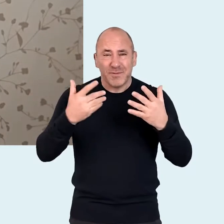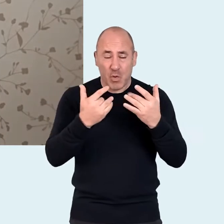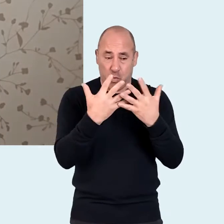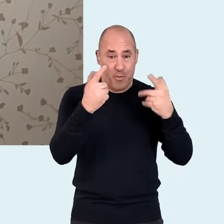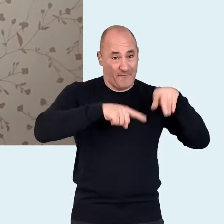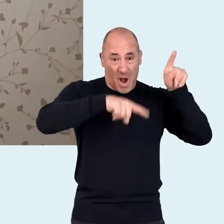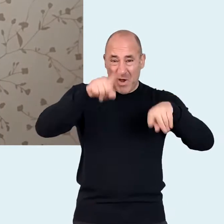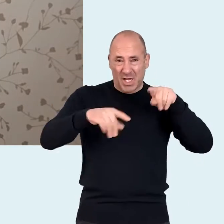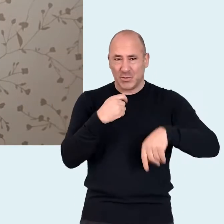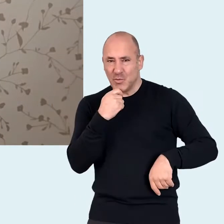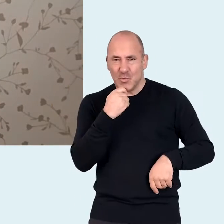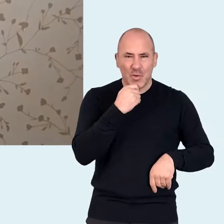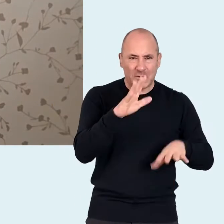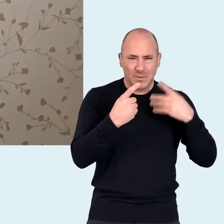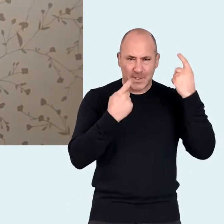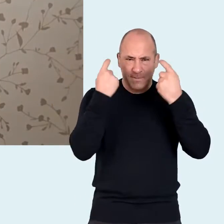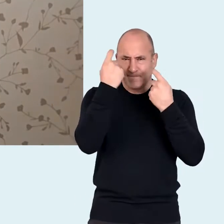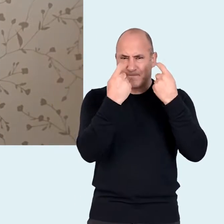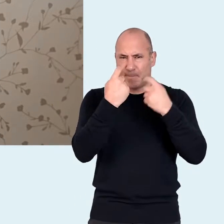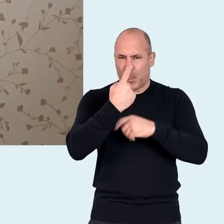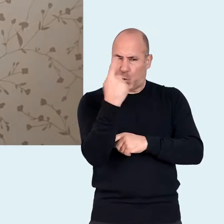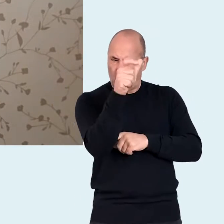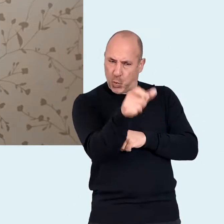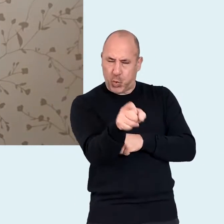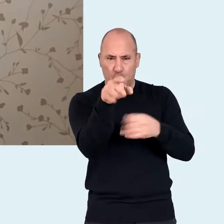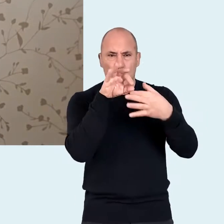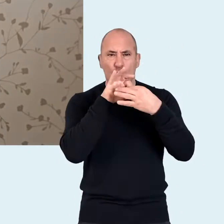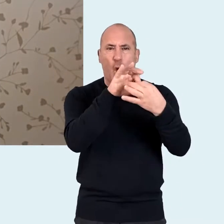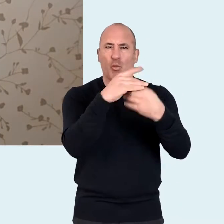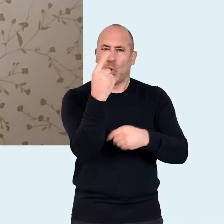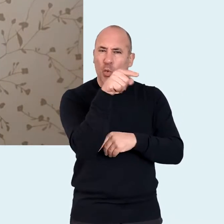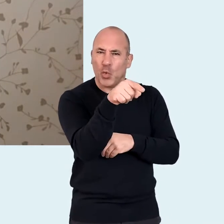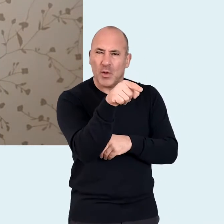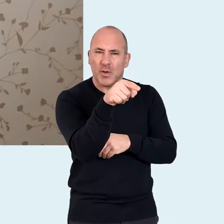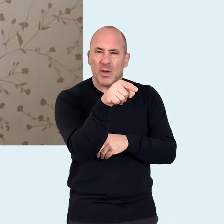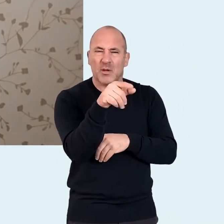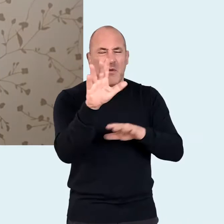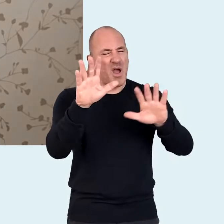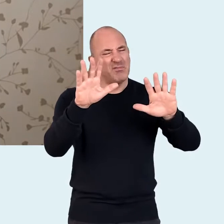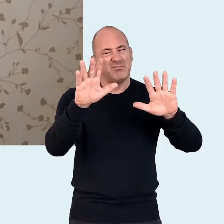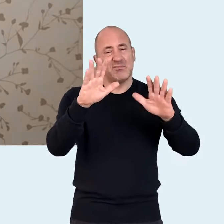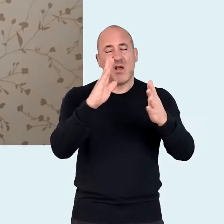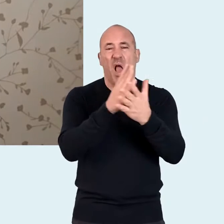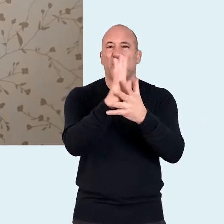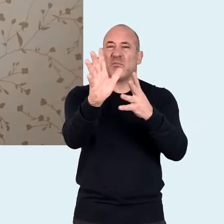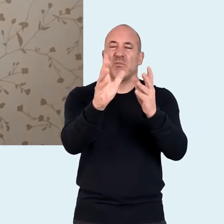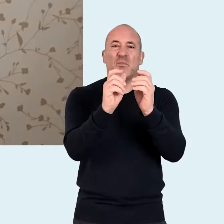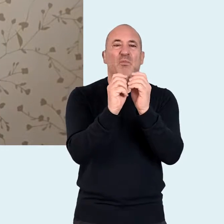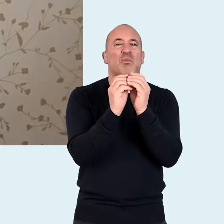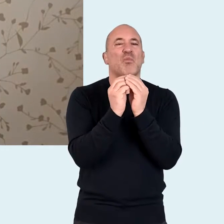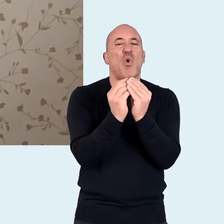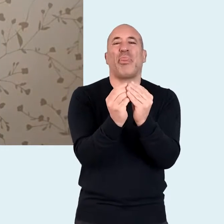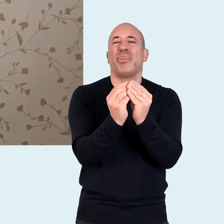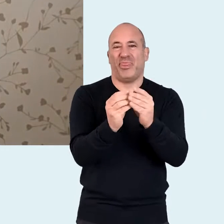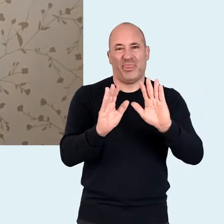variation. You really have to consider who it is that you're working with. But I would